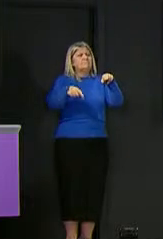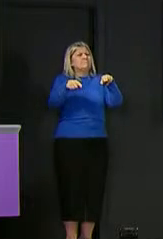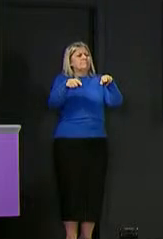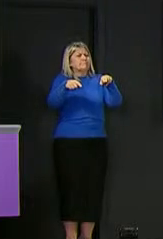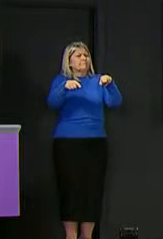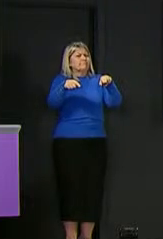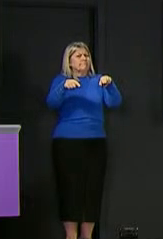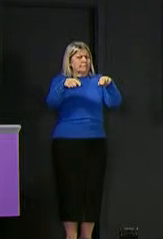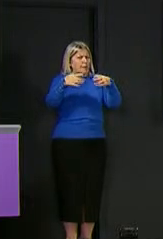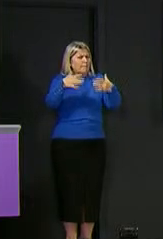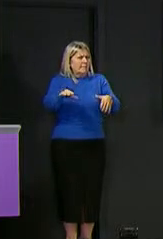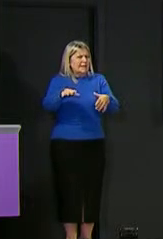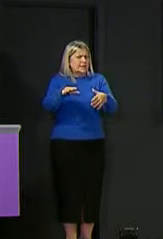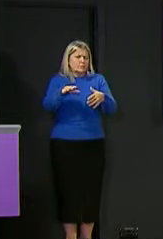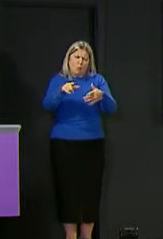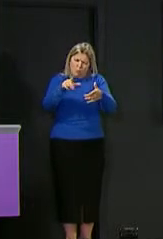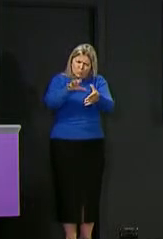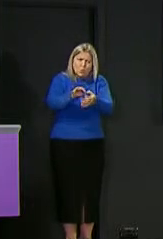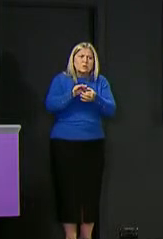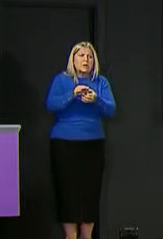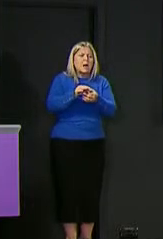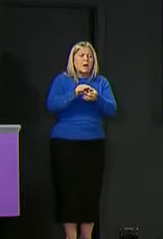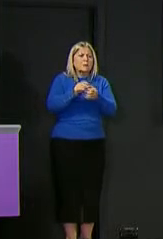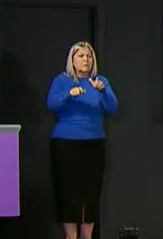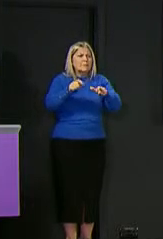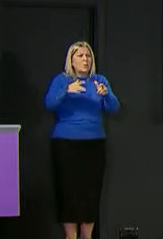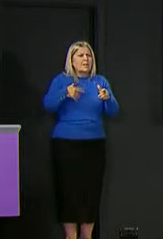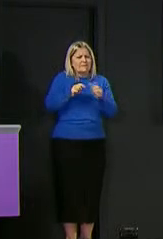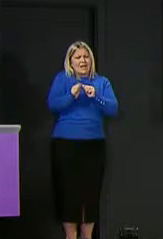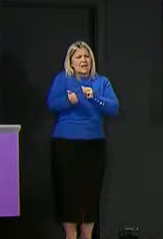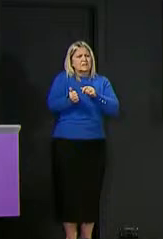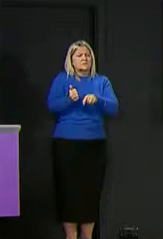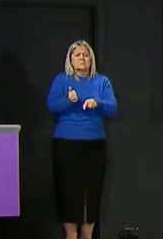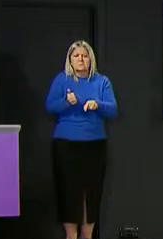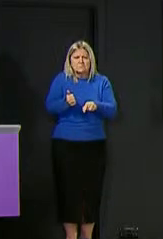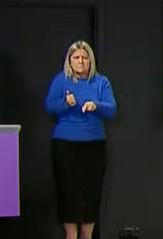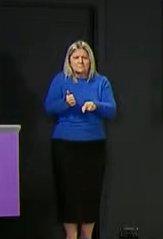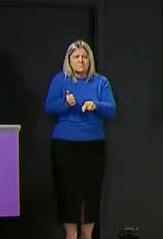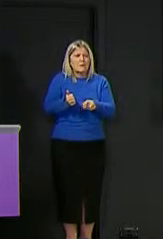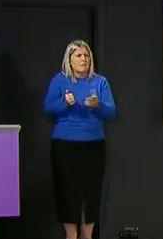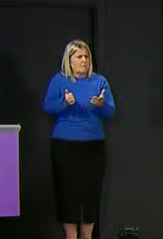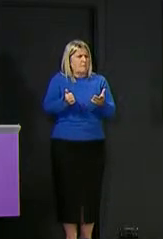alerts have there been, and how big a problem might that be for the operation of this system?